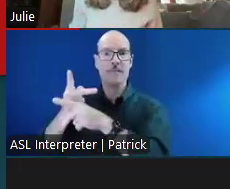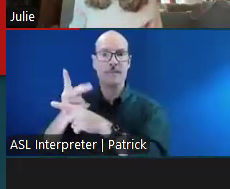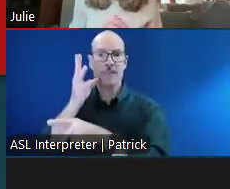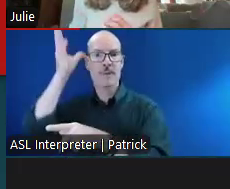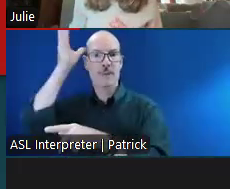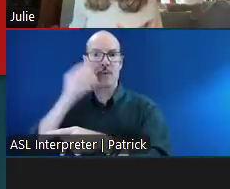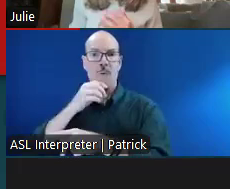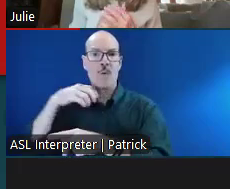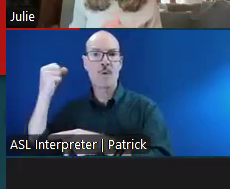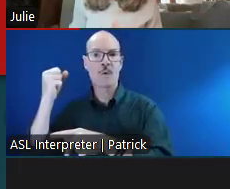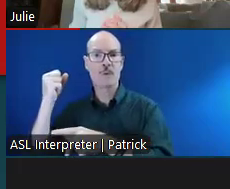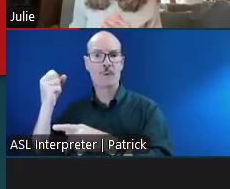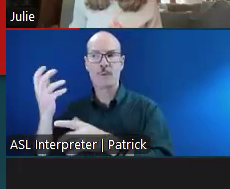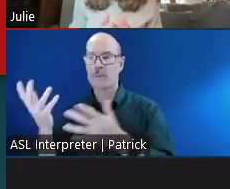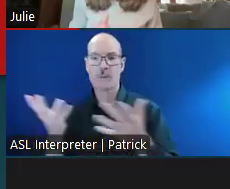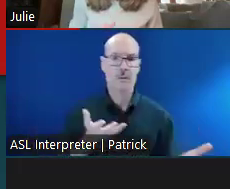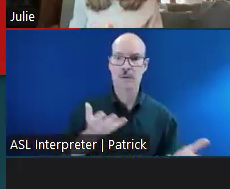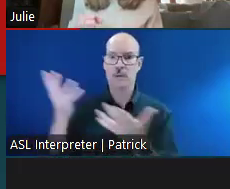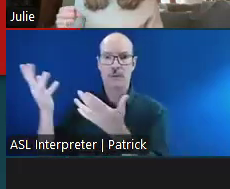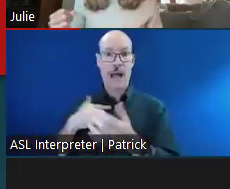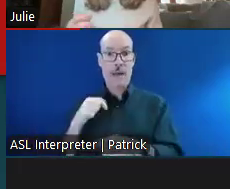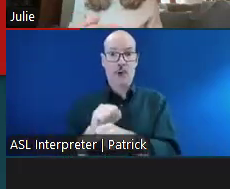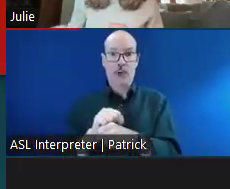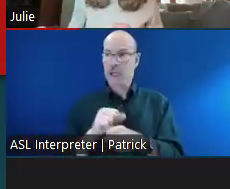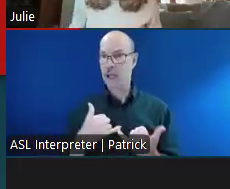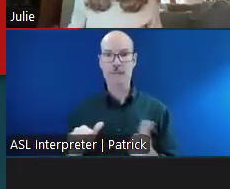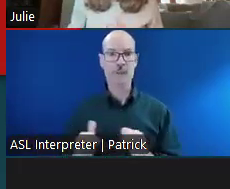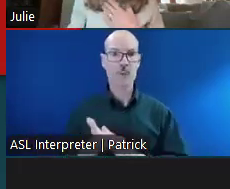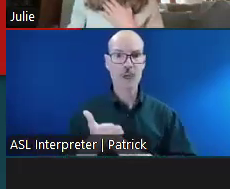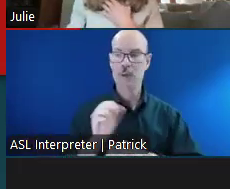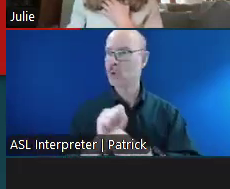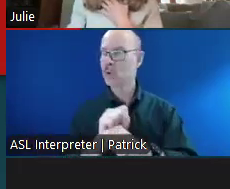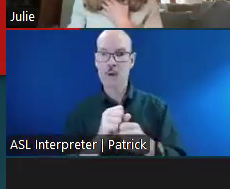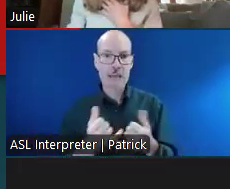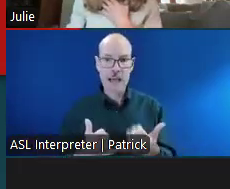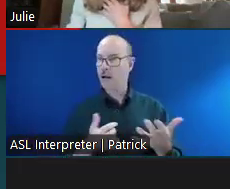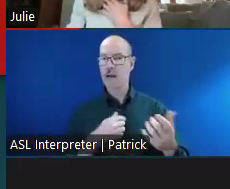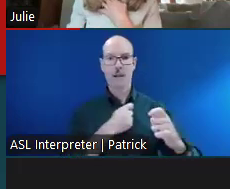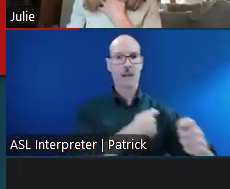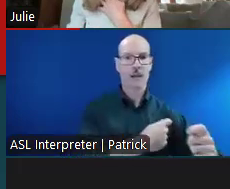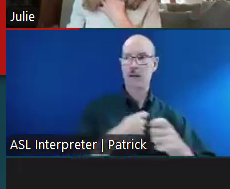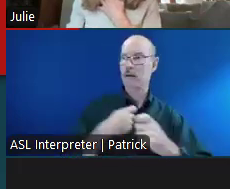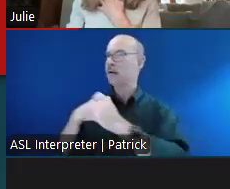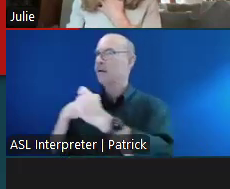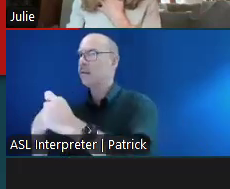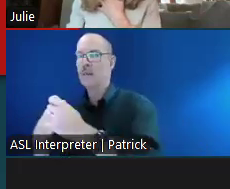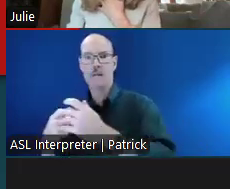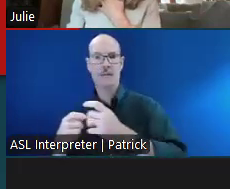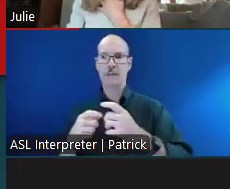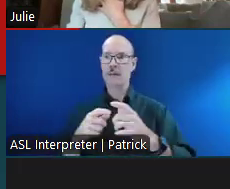So that work/life balance can be really so stressful, when you're feeling like you're being pulled in multiple directions.